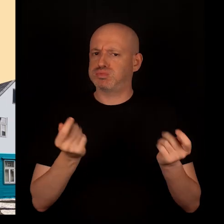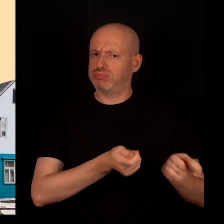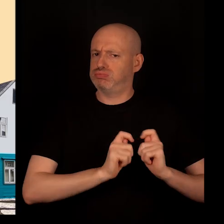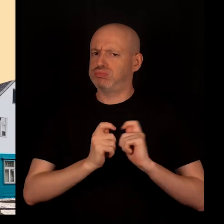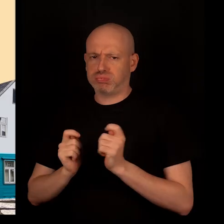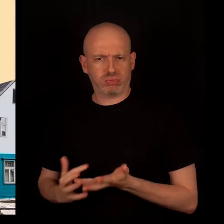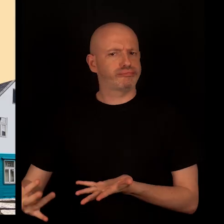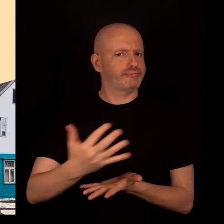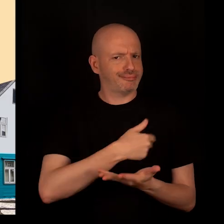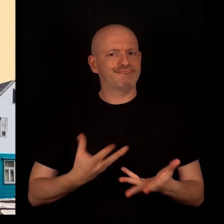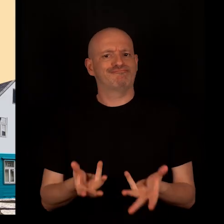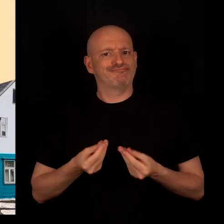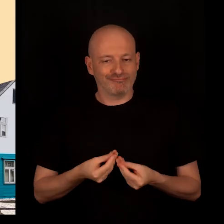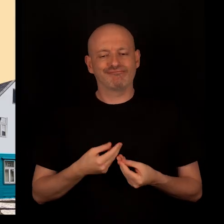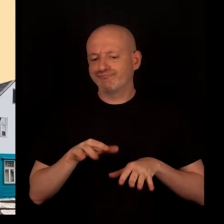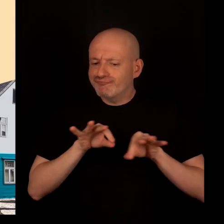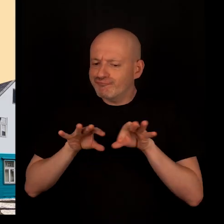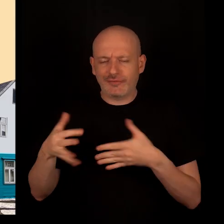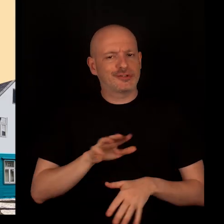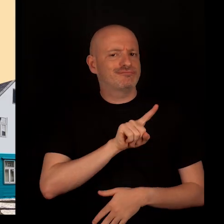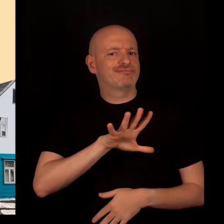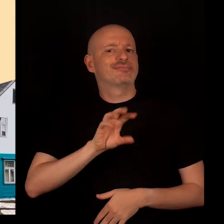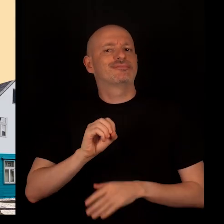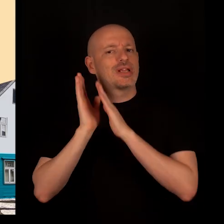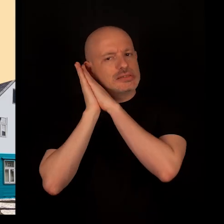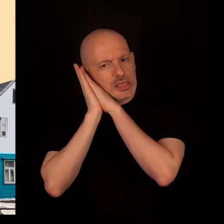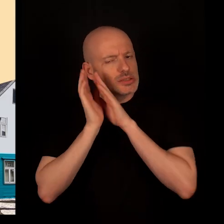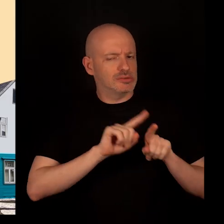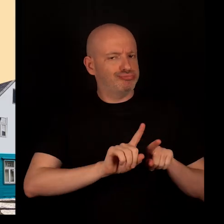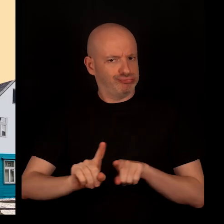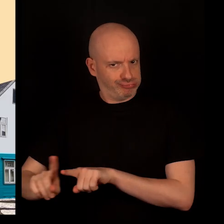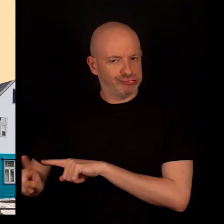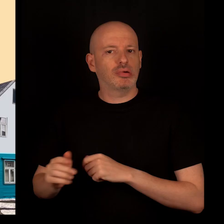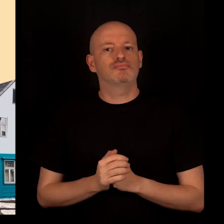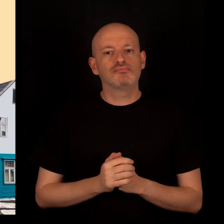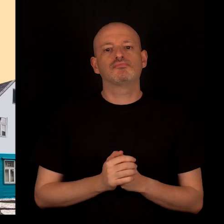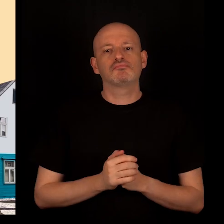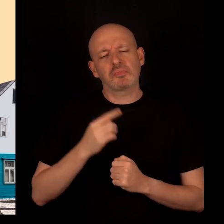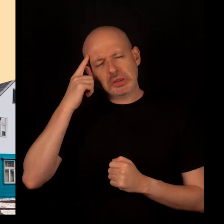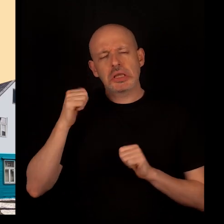We received a lot of applications and we have about 150 residencies selected.